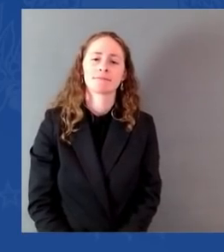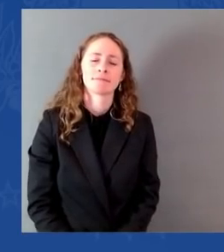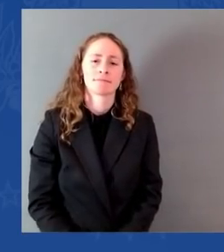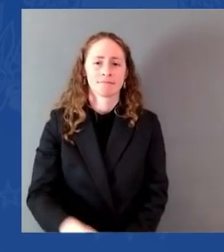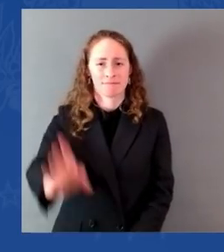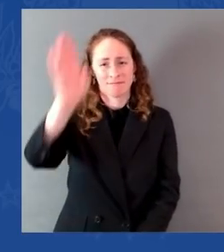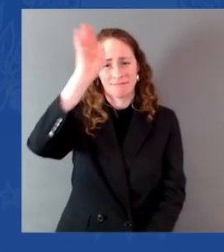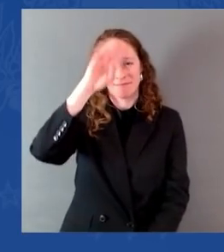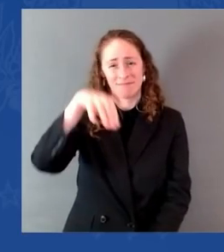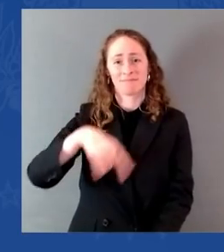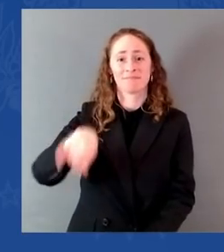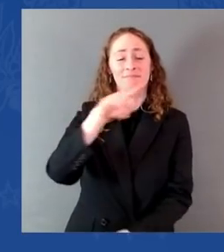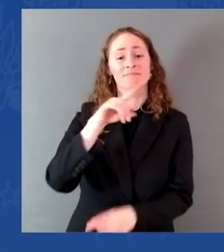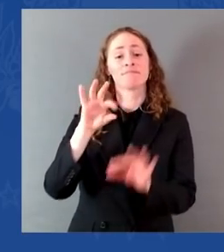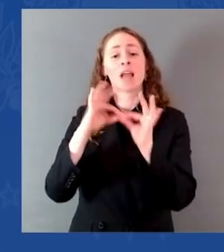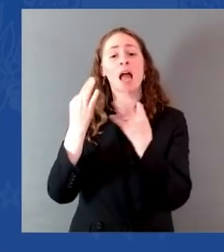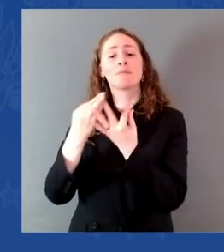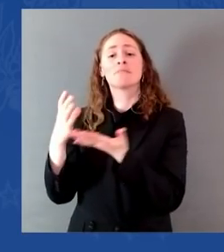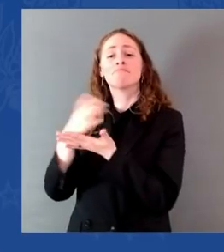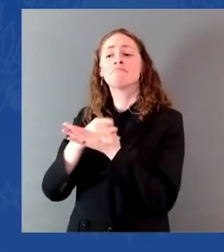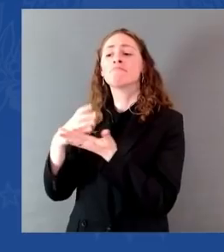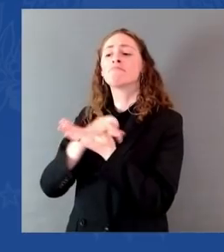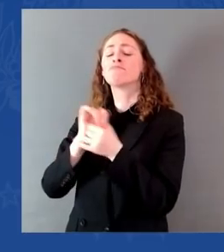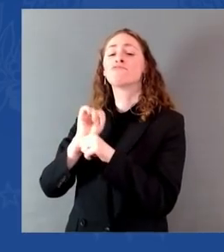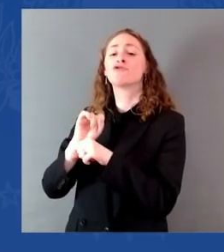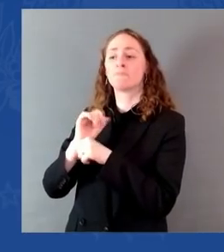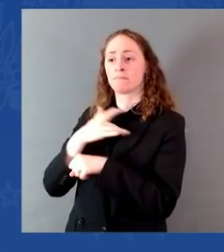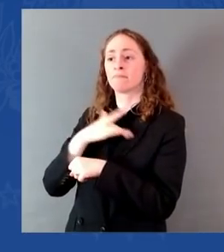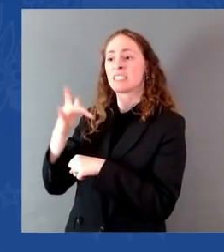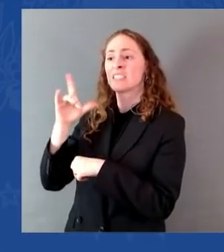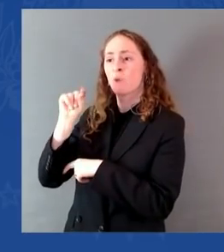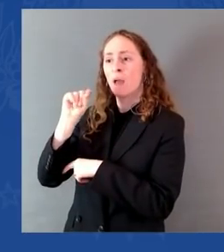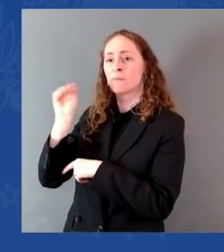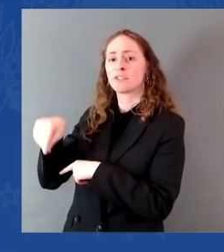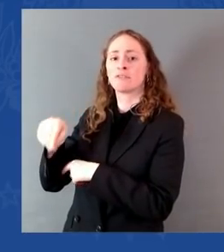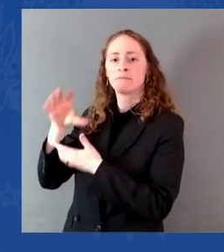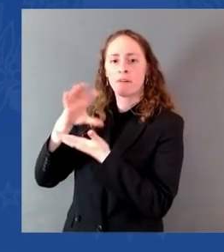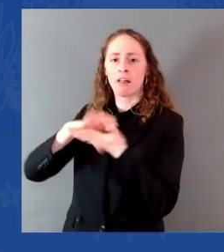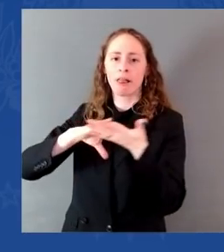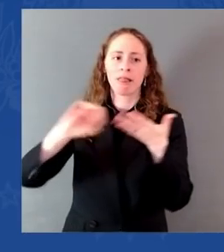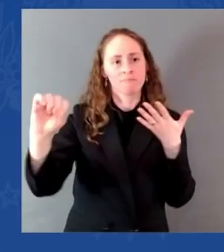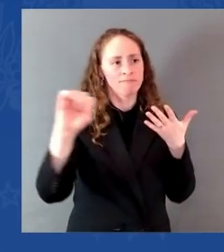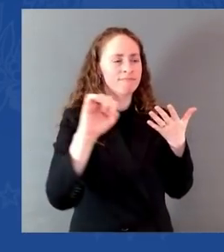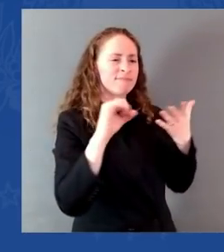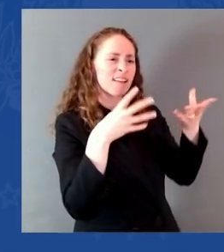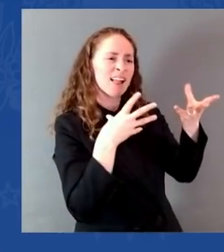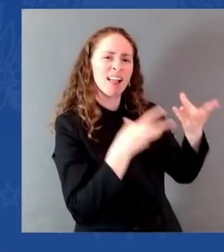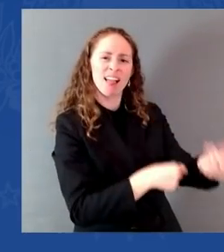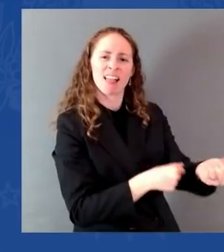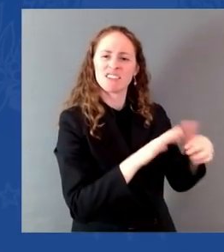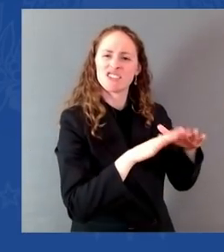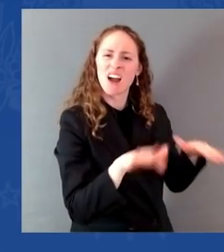$20 out of every $100 dollars they have. Our Build Back Better bill is going to make a giant difference in your life